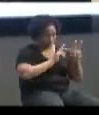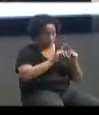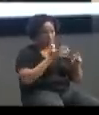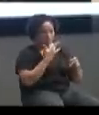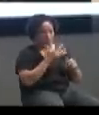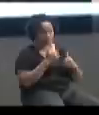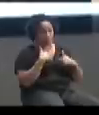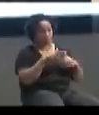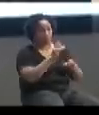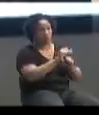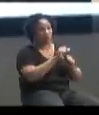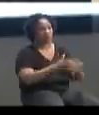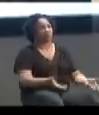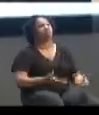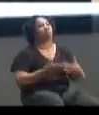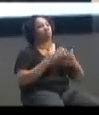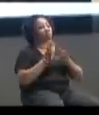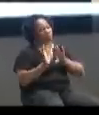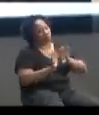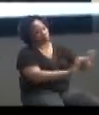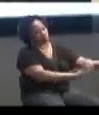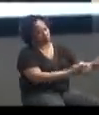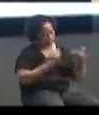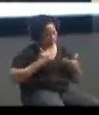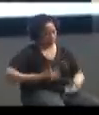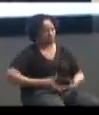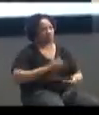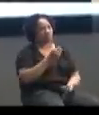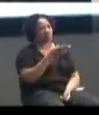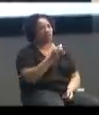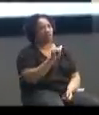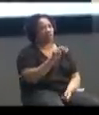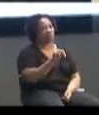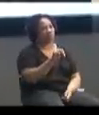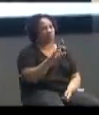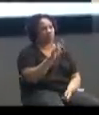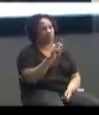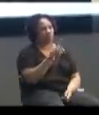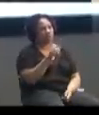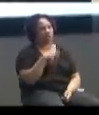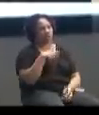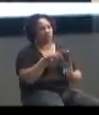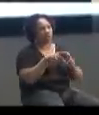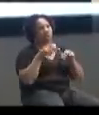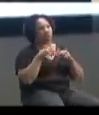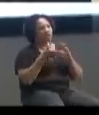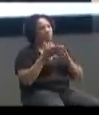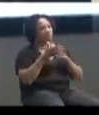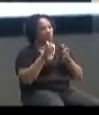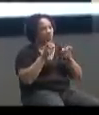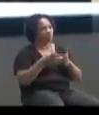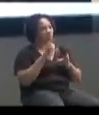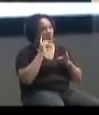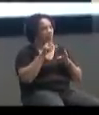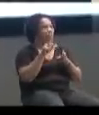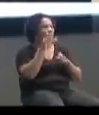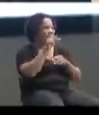THE AMERICAN PEOPLE ARE FORTUNATE TO HAVE YOU WORKING FOR THEM. I'M THE REGIONAL ADMINISTRATOR FOR GSA IN THE SOUTHEAST SUNBELT REGION.